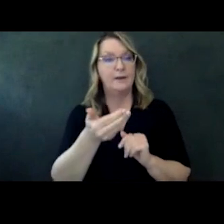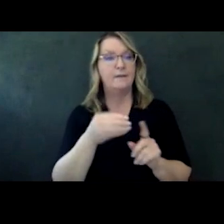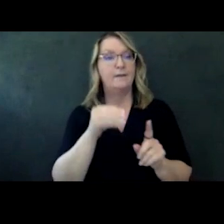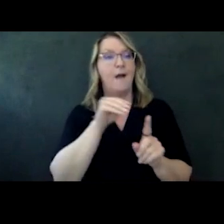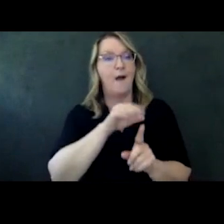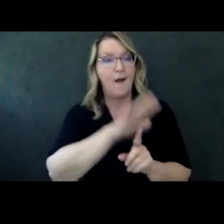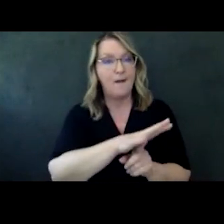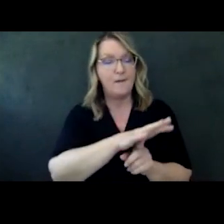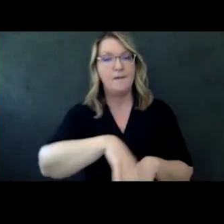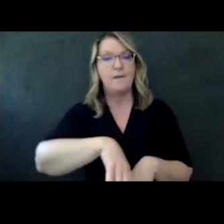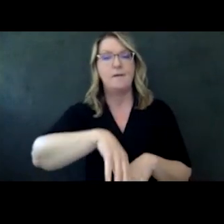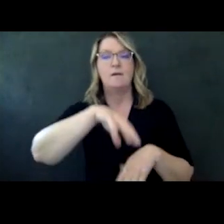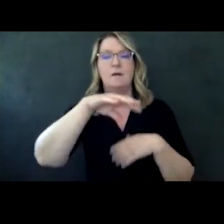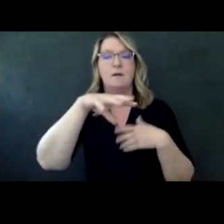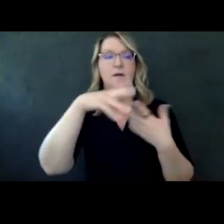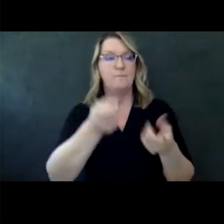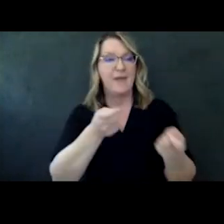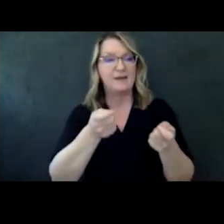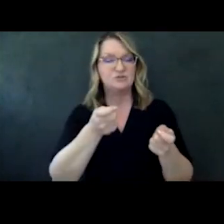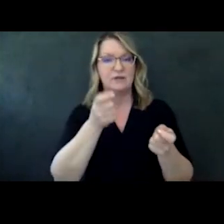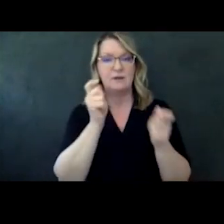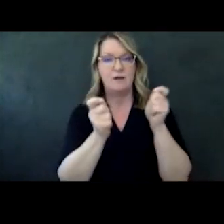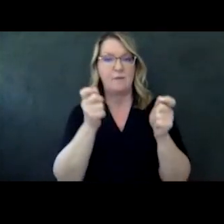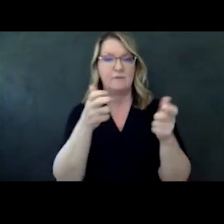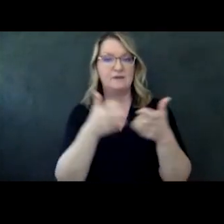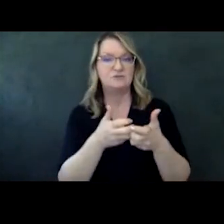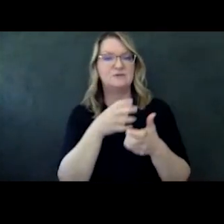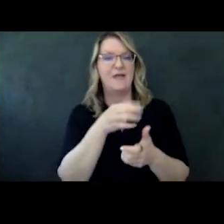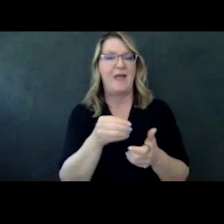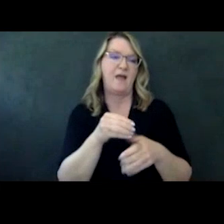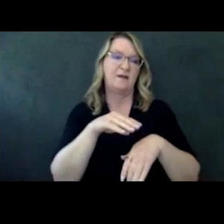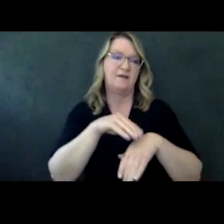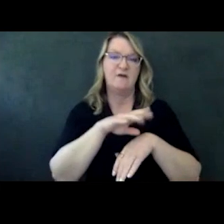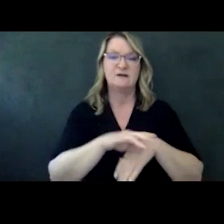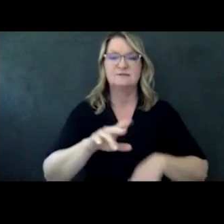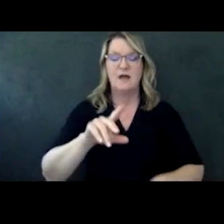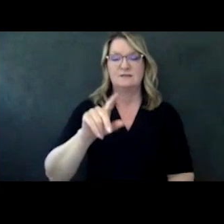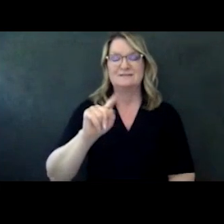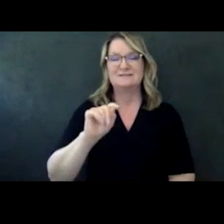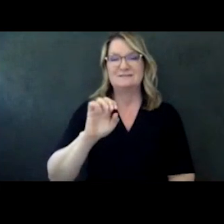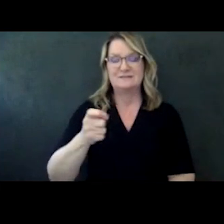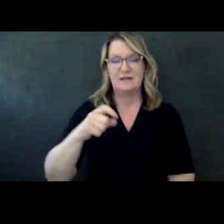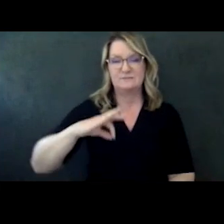and advice on tax benefits. For example, you may want to offer a training for managers and staff